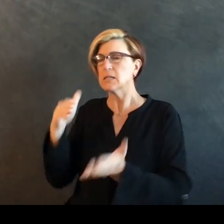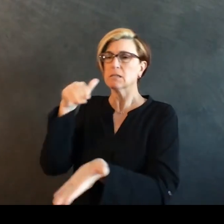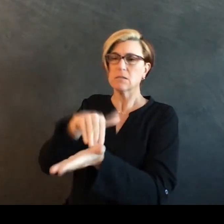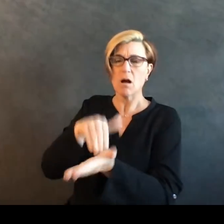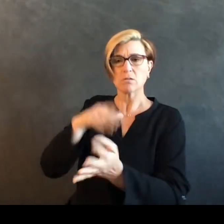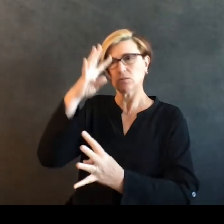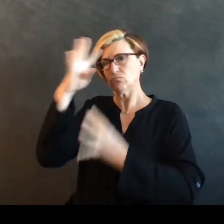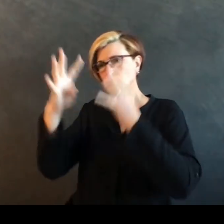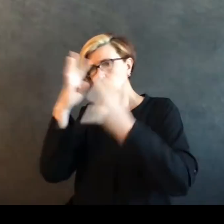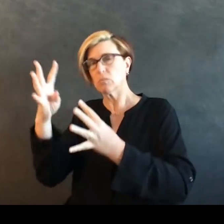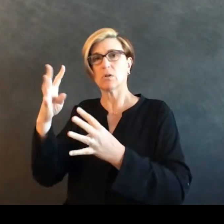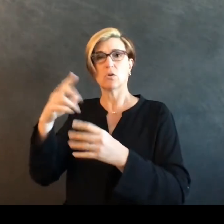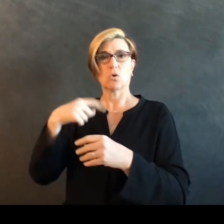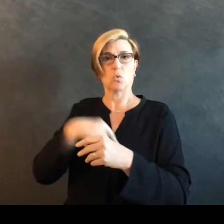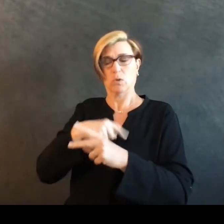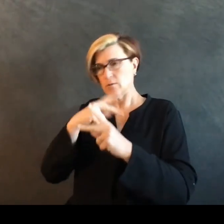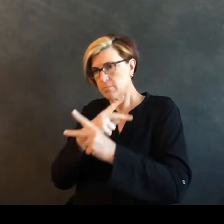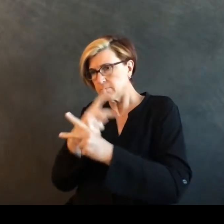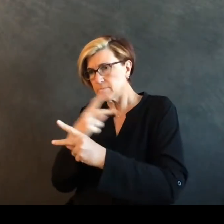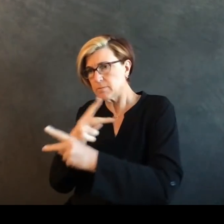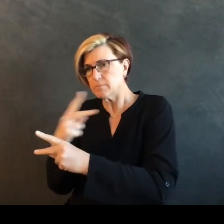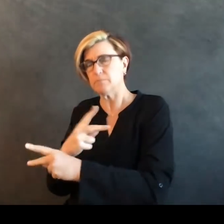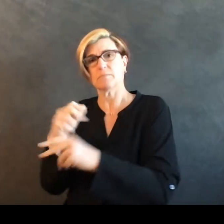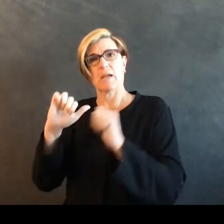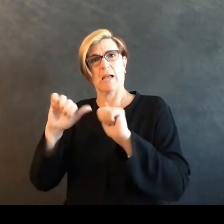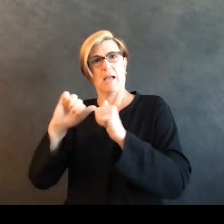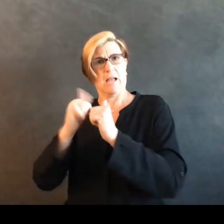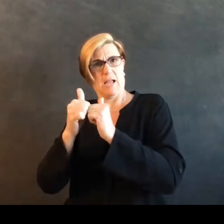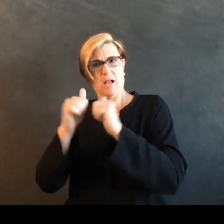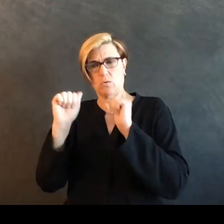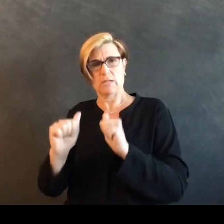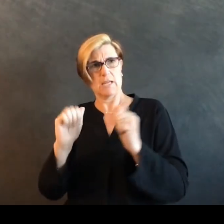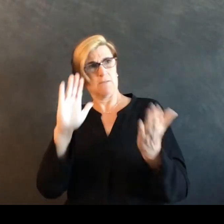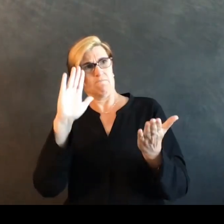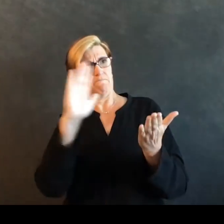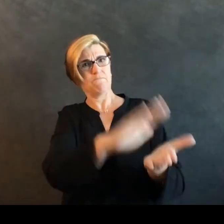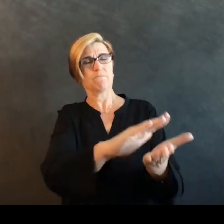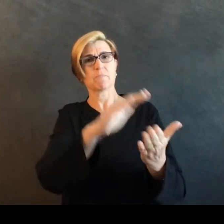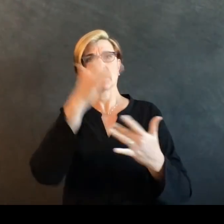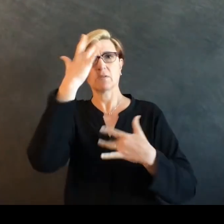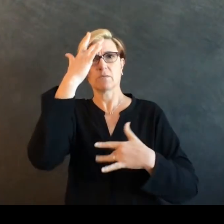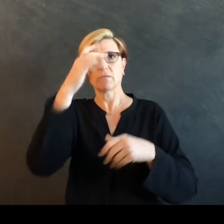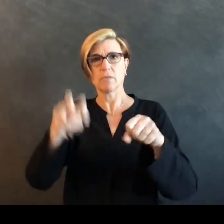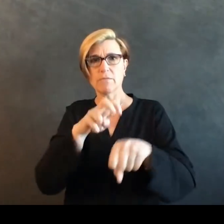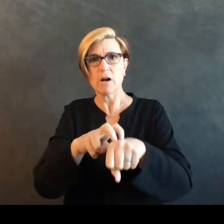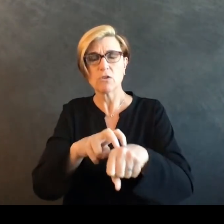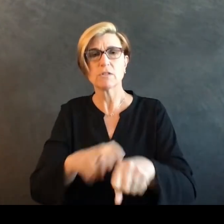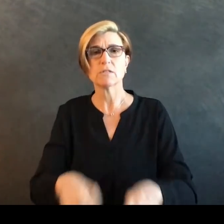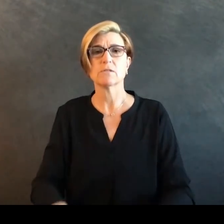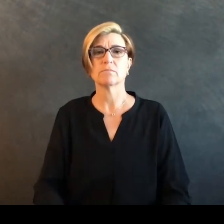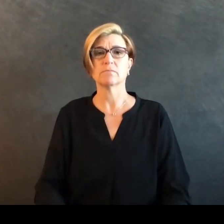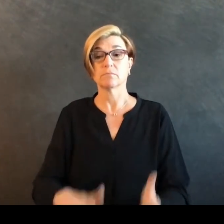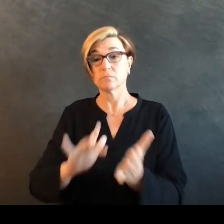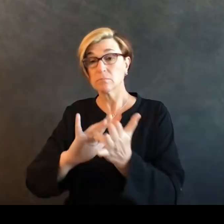protect against the virus as well as therapies treatments and ultimately a vaccine and we're making a lot of progress